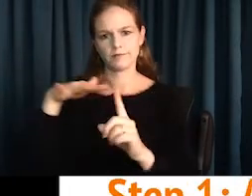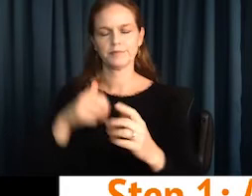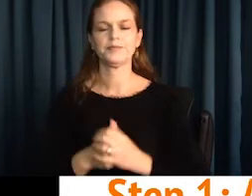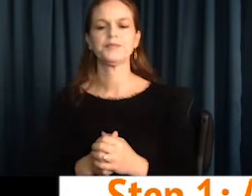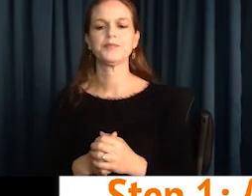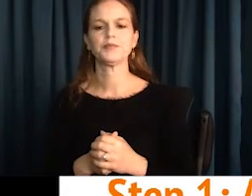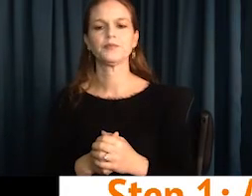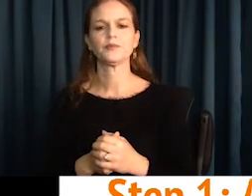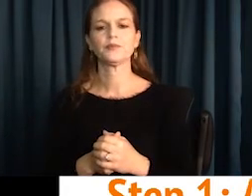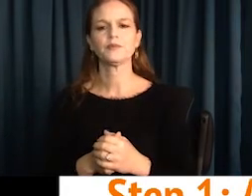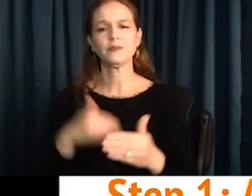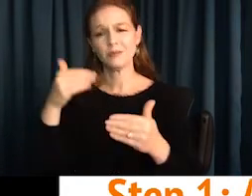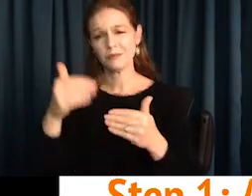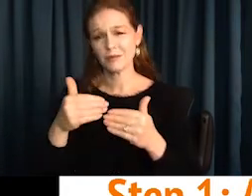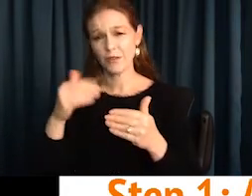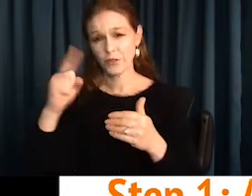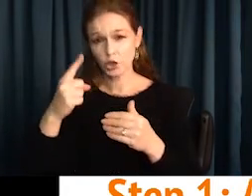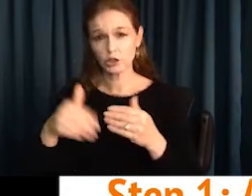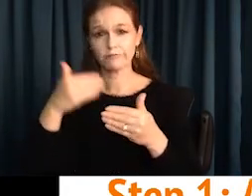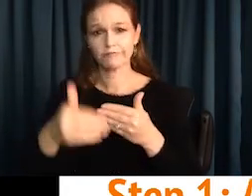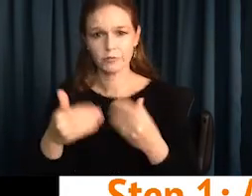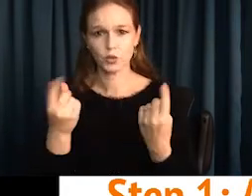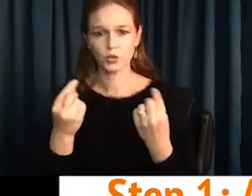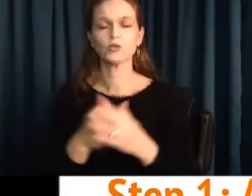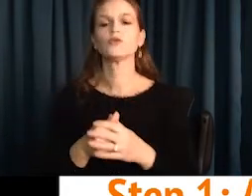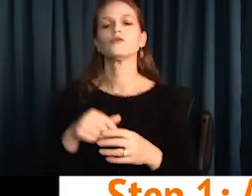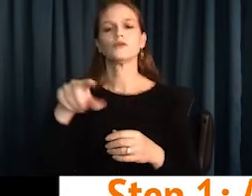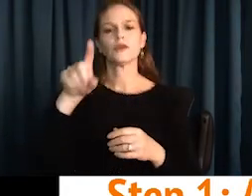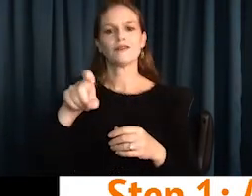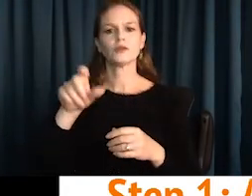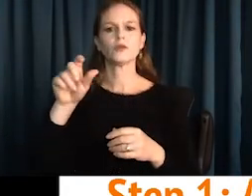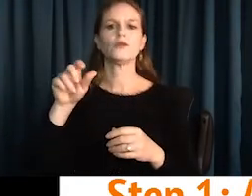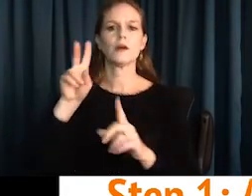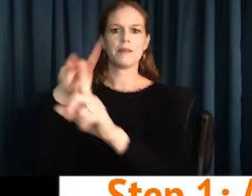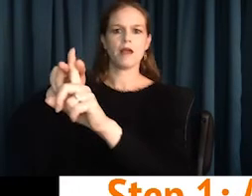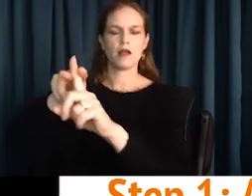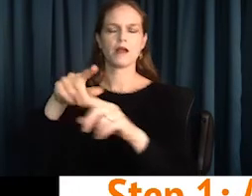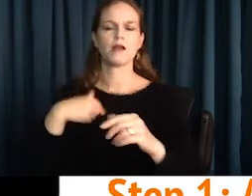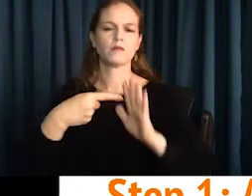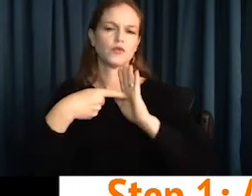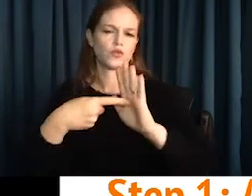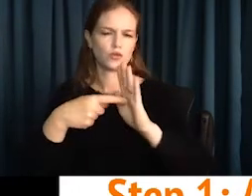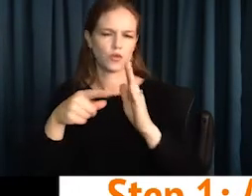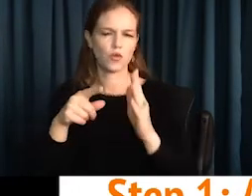So step one is to apply. And I'm actually going to show you where exactly to apply on our website.